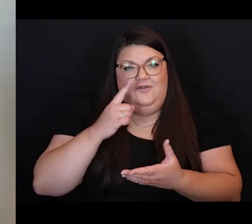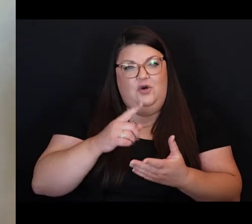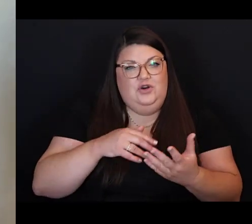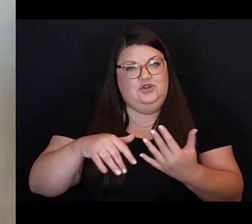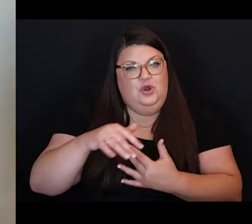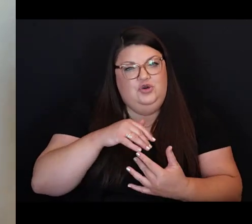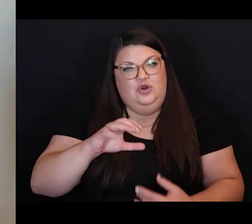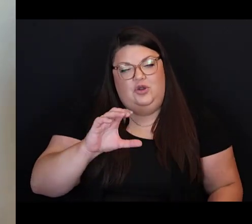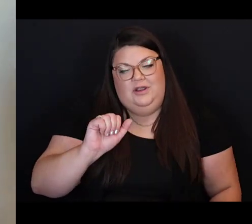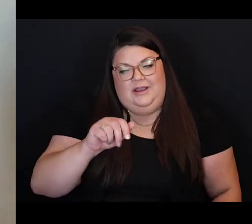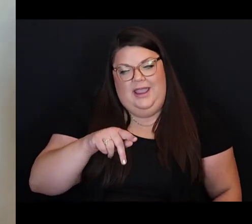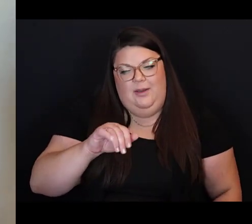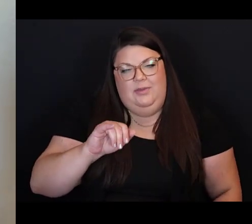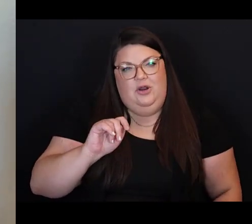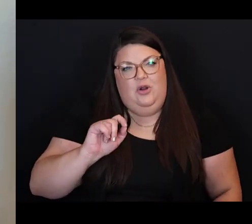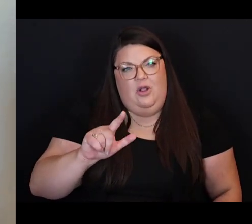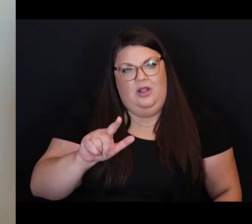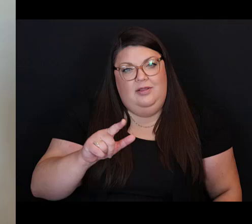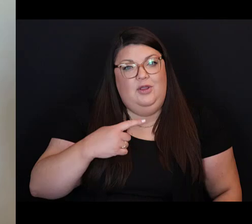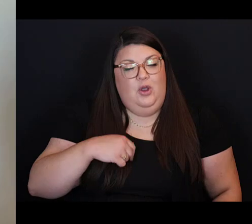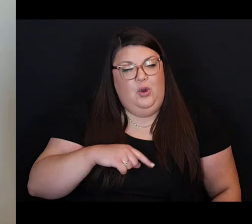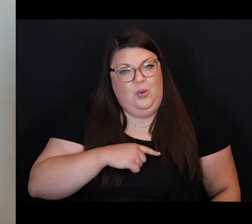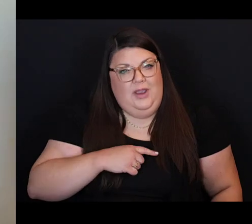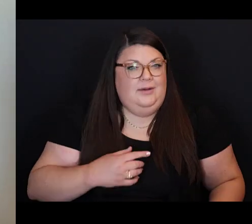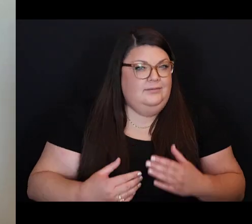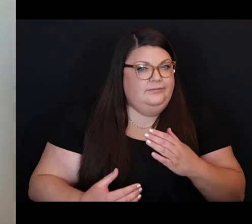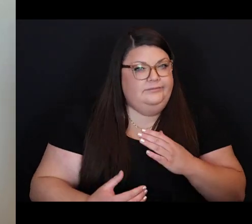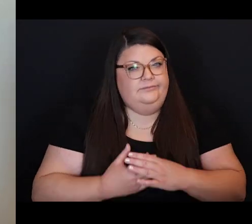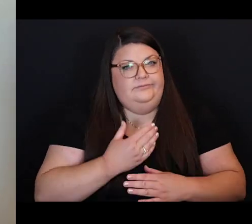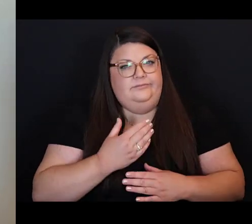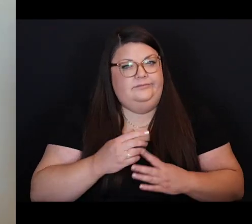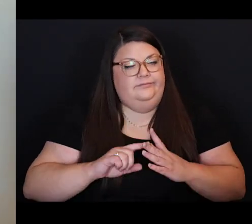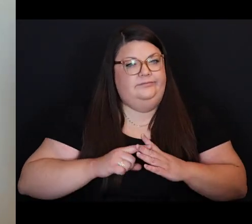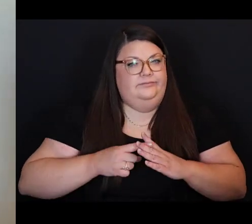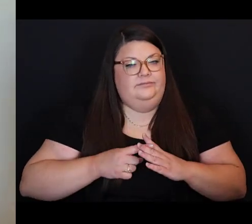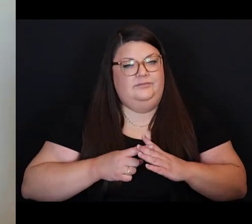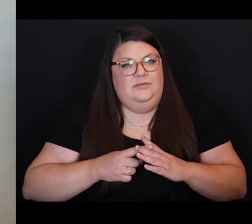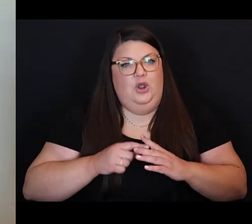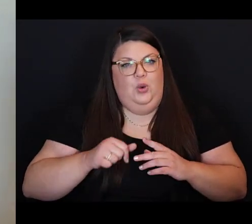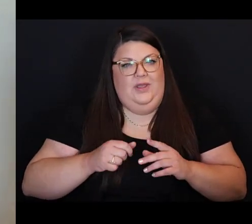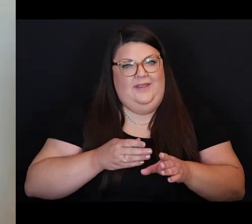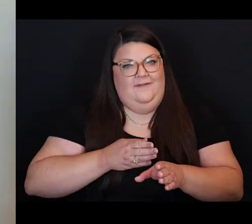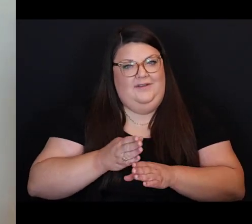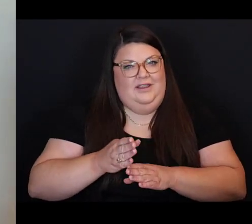The Center for Social Capital as well and we are a pioneer in the field of customized employment